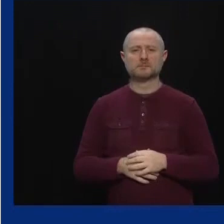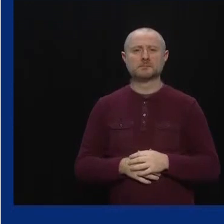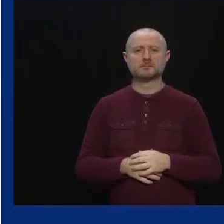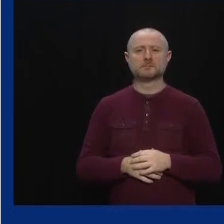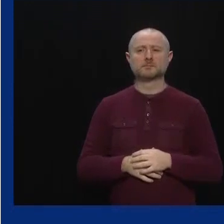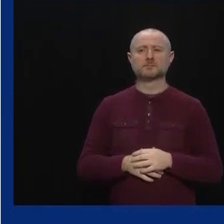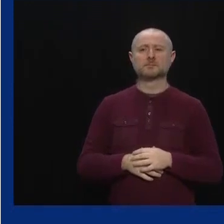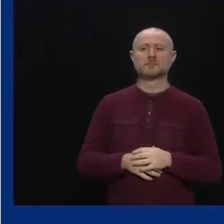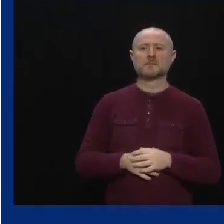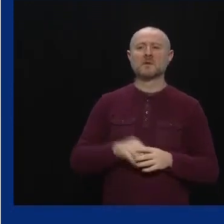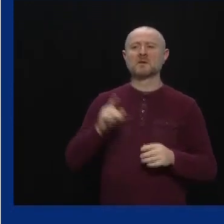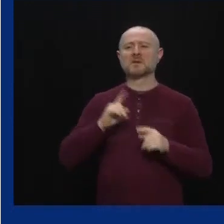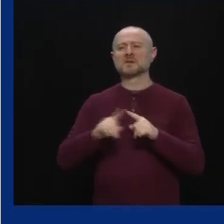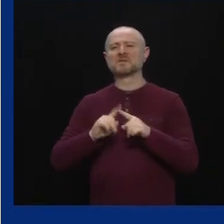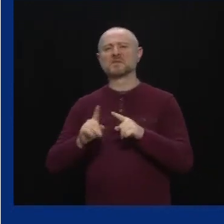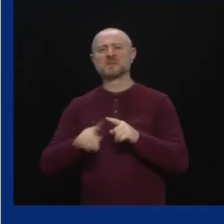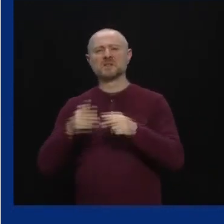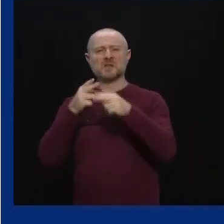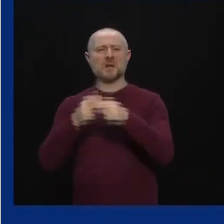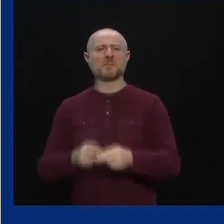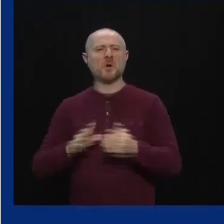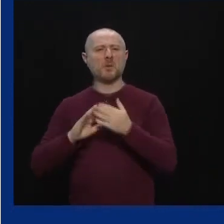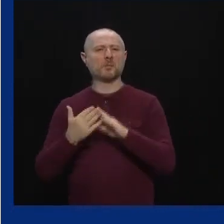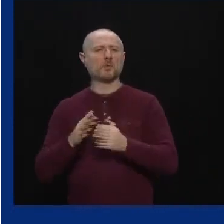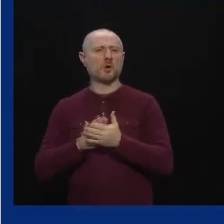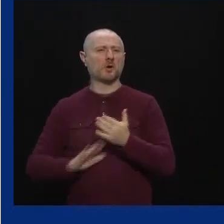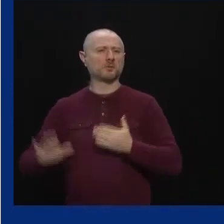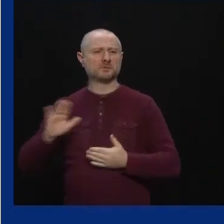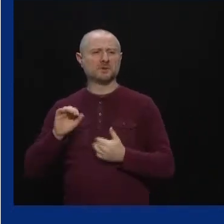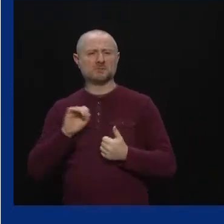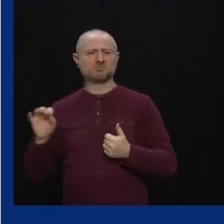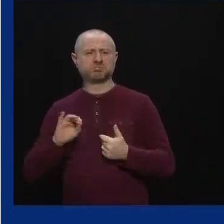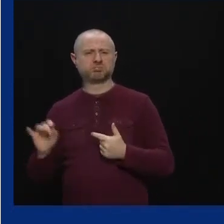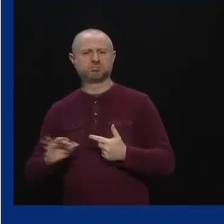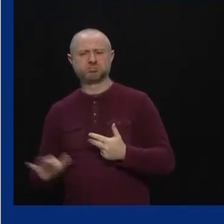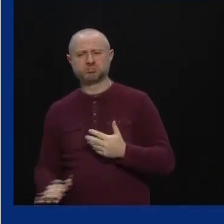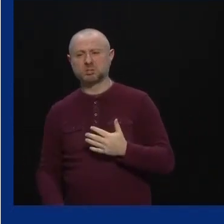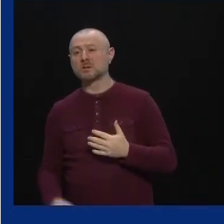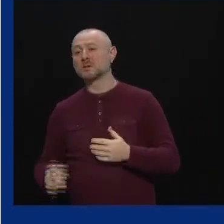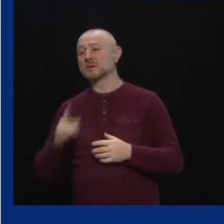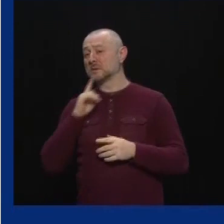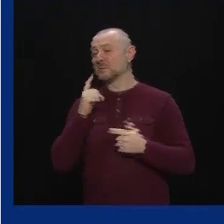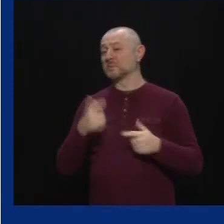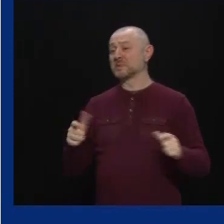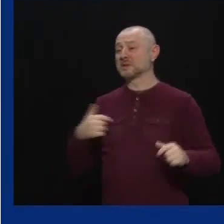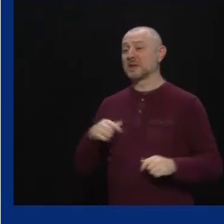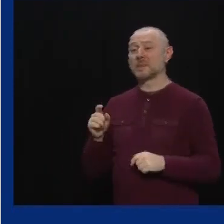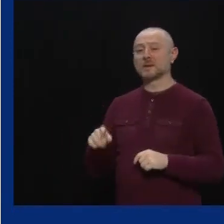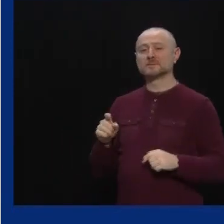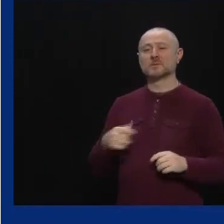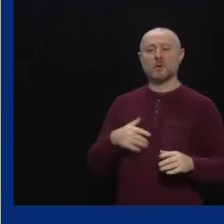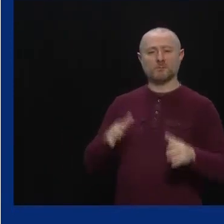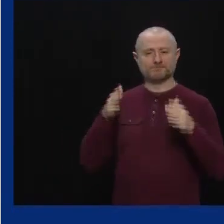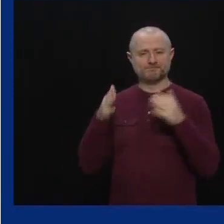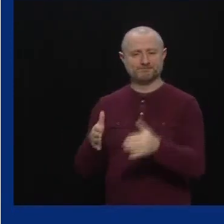NOW, ADDED NINE MORE COMMUNITY COLLEGES, SULLIVAN, MONROE, ROCKLAND, PARK STATE COLLEGE, ELSEWHERE.